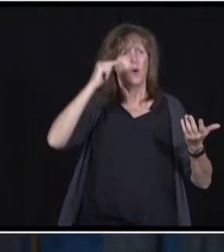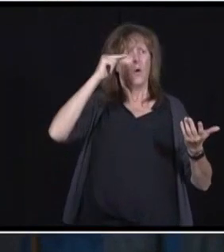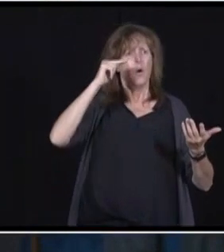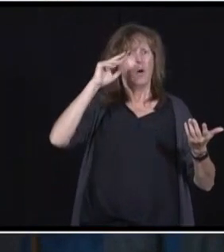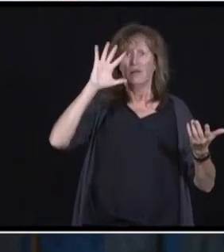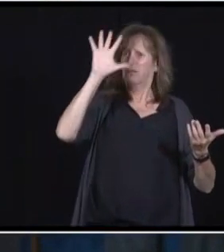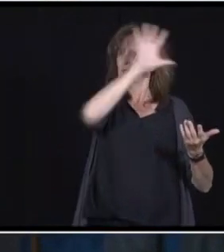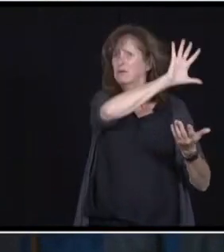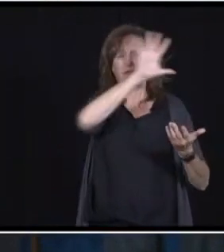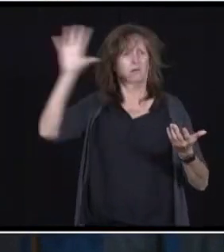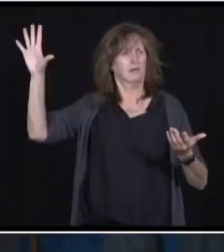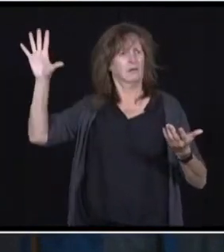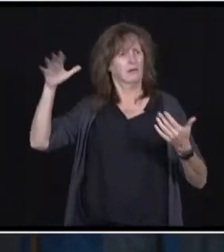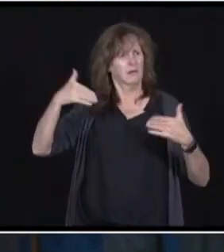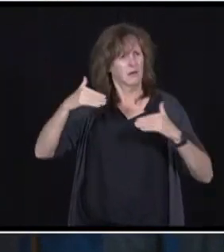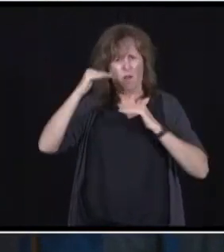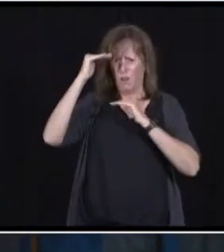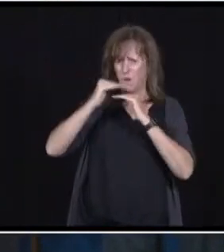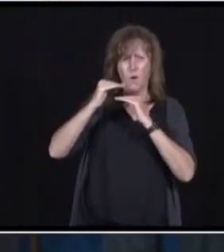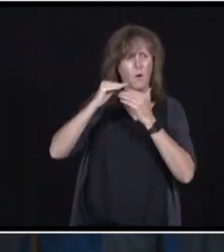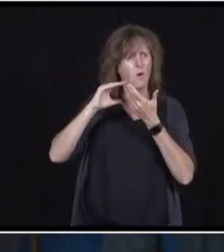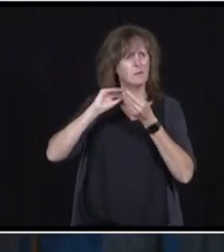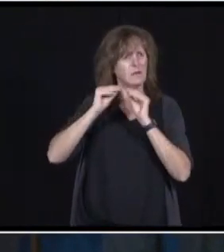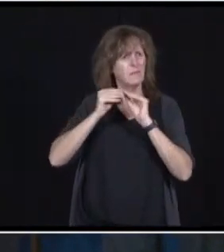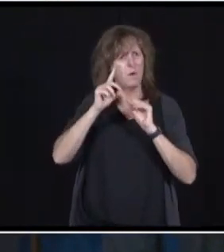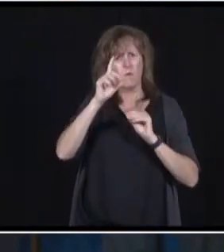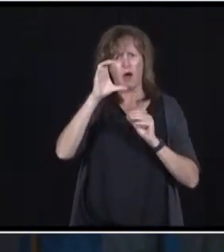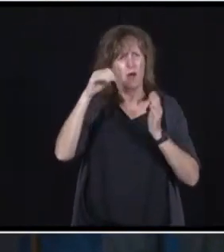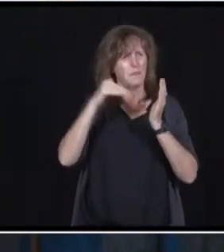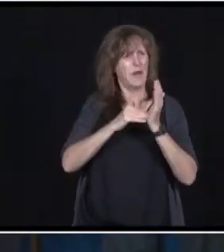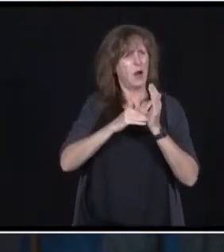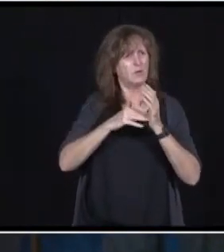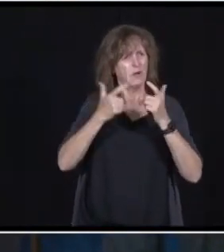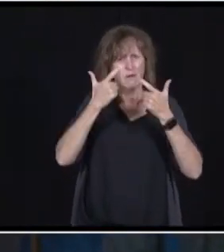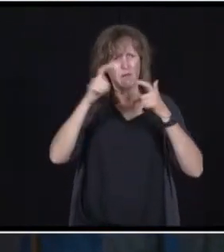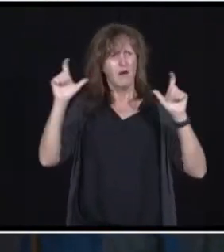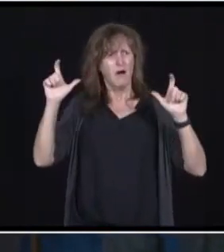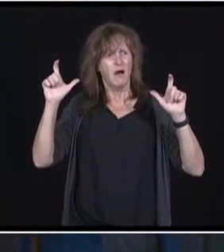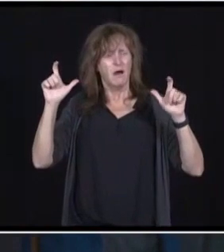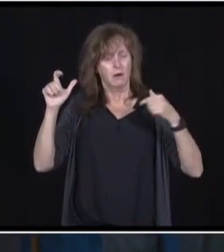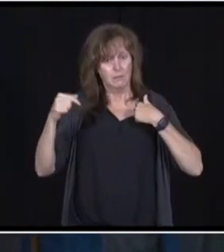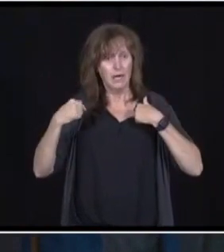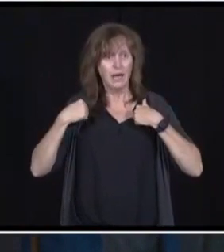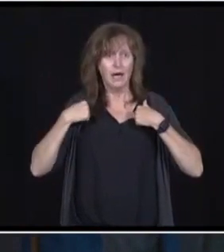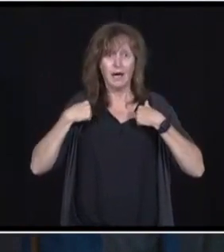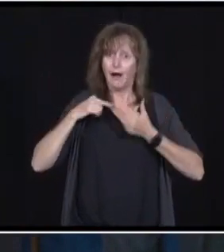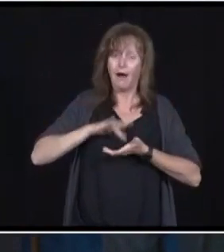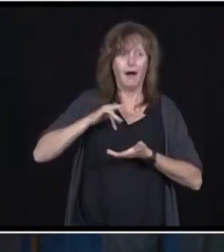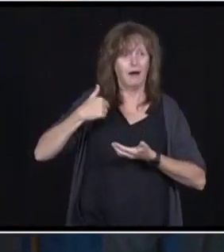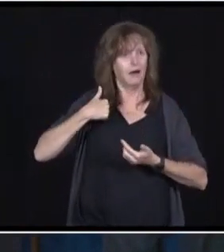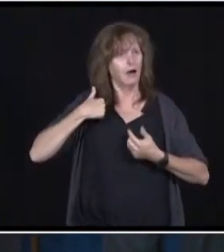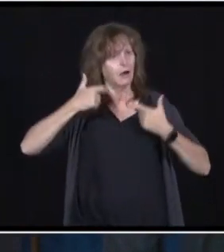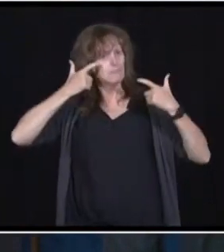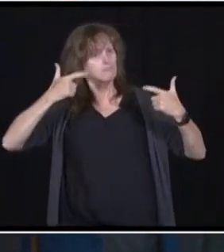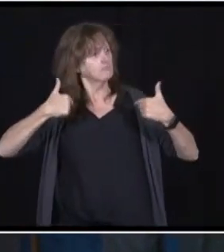And that goes back, and I want to emphasize, I don't take credit for this. It is the people.